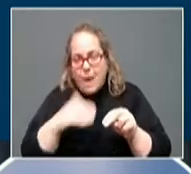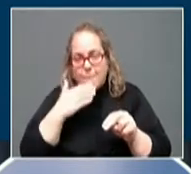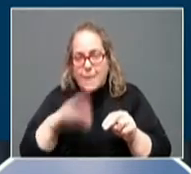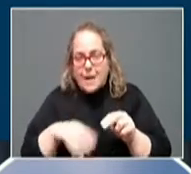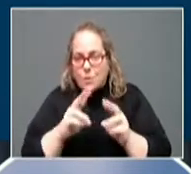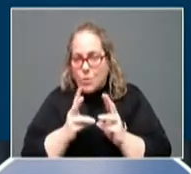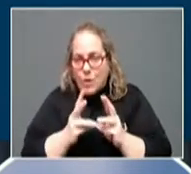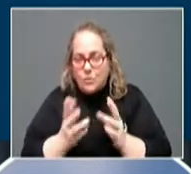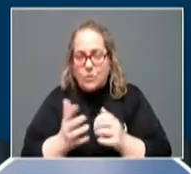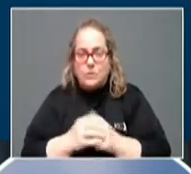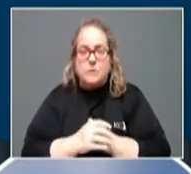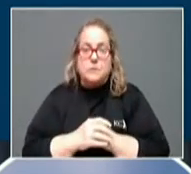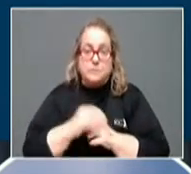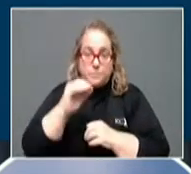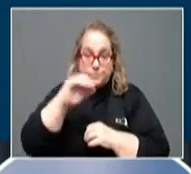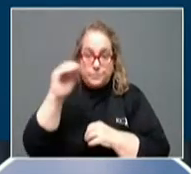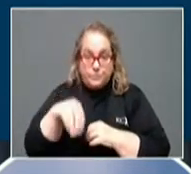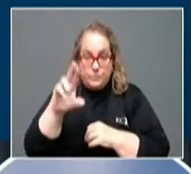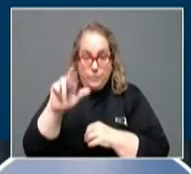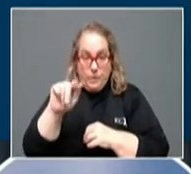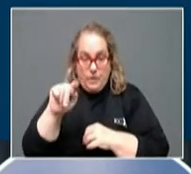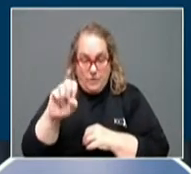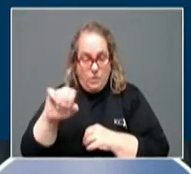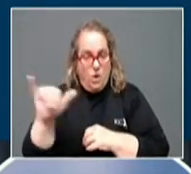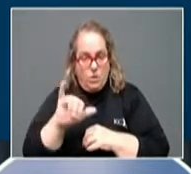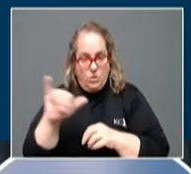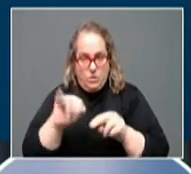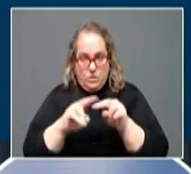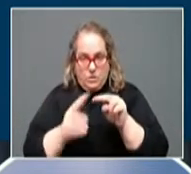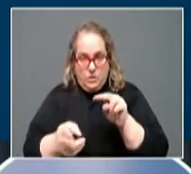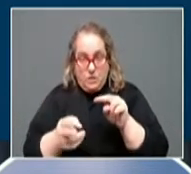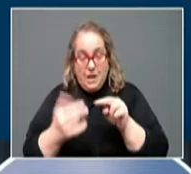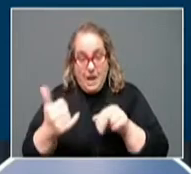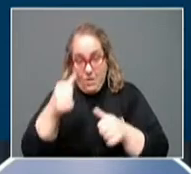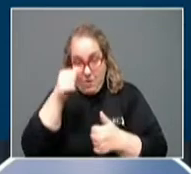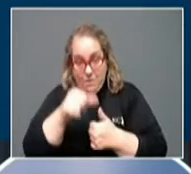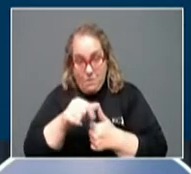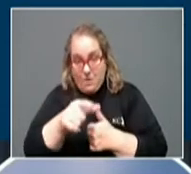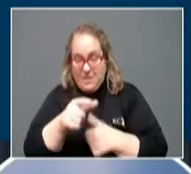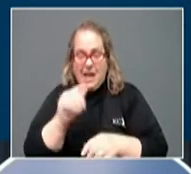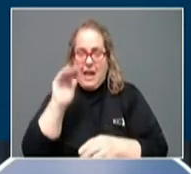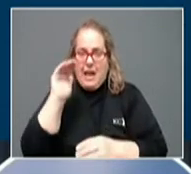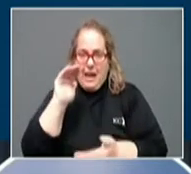Also decreasing. Remember this one is less impacted by the actual number of